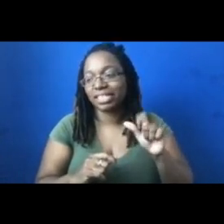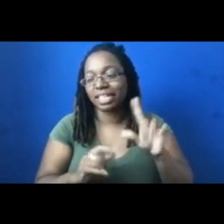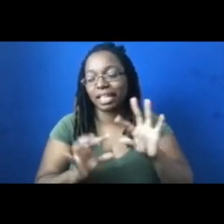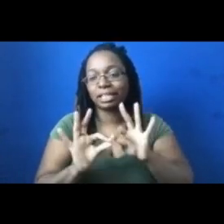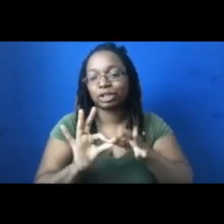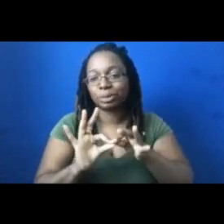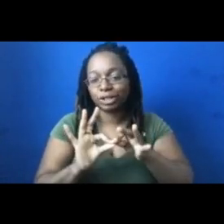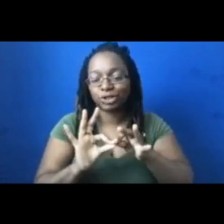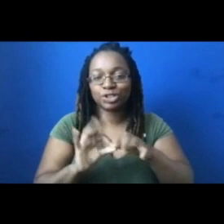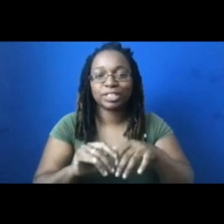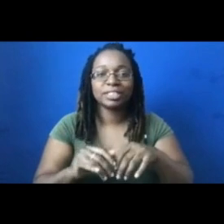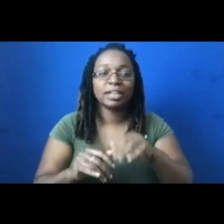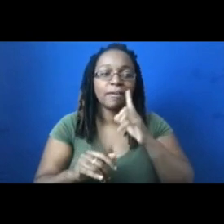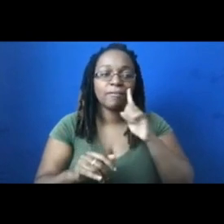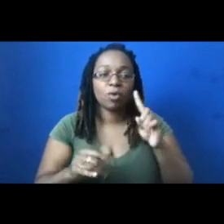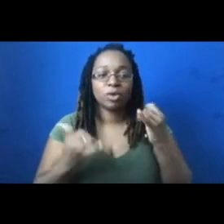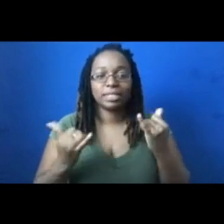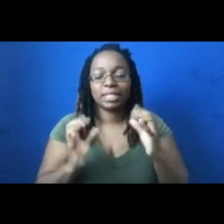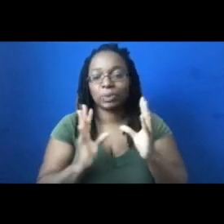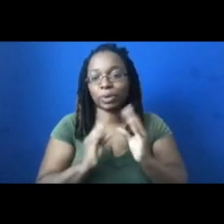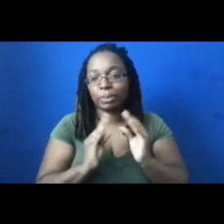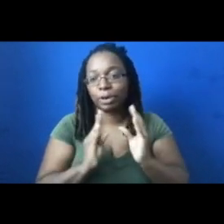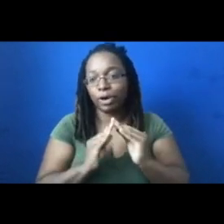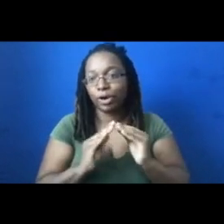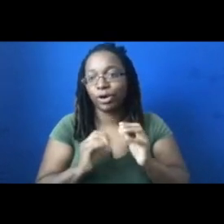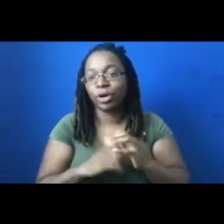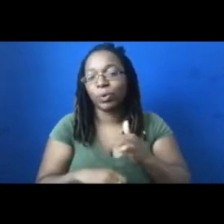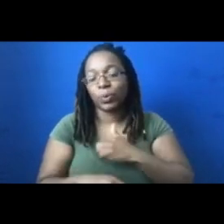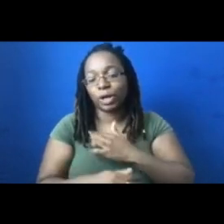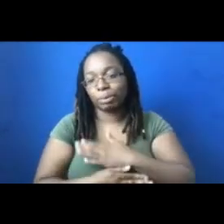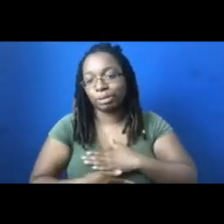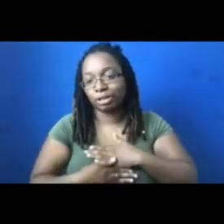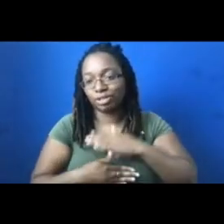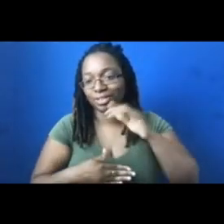Interpretation for this webinar. We appreciate that. And Amara